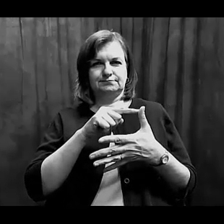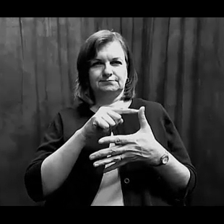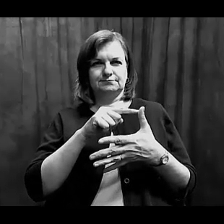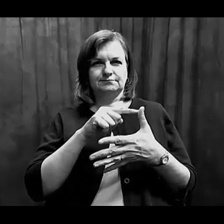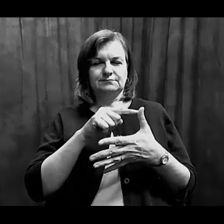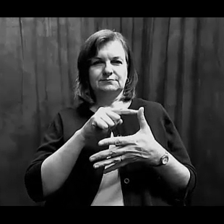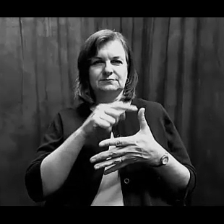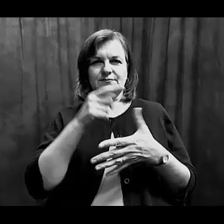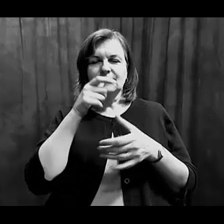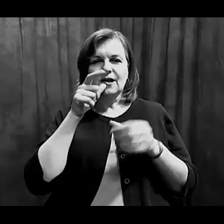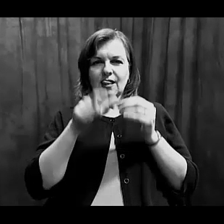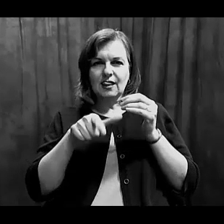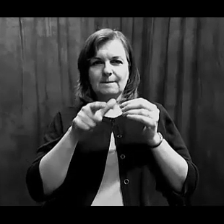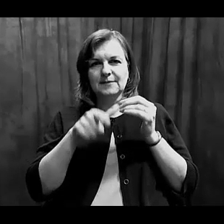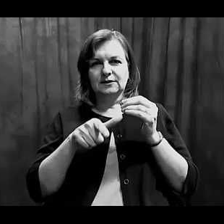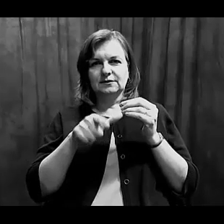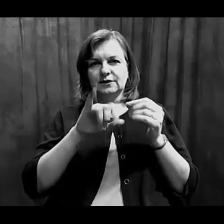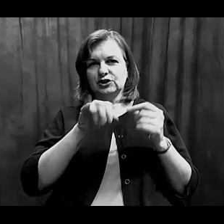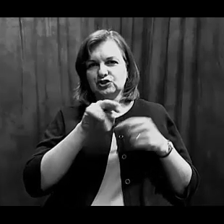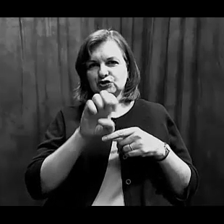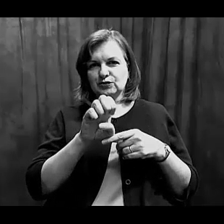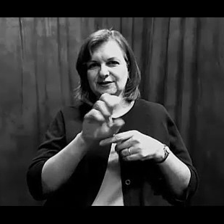to